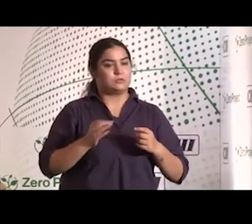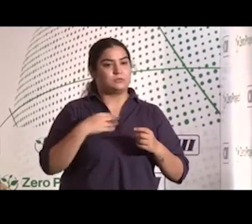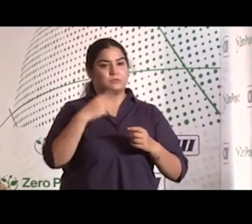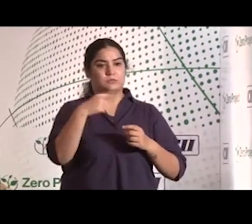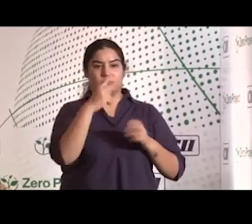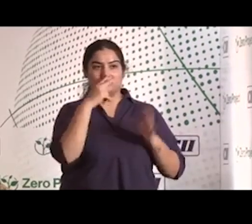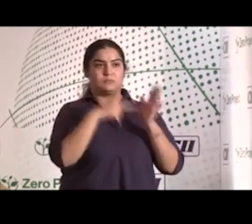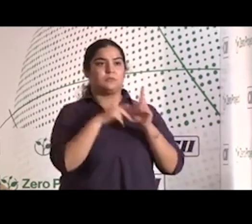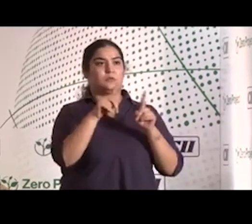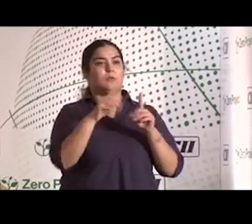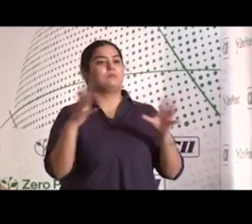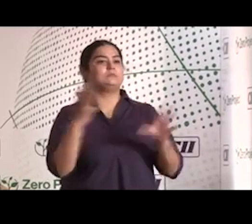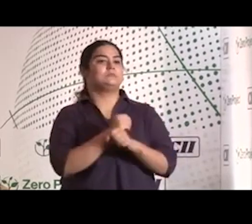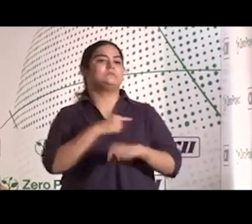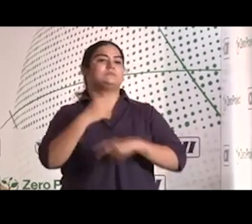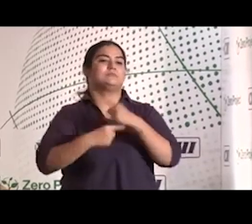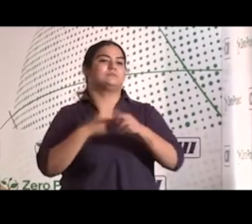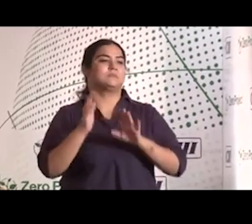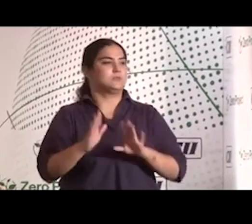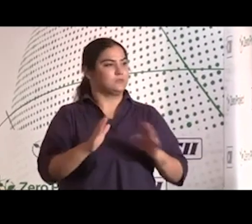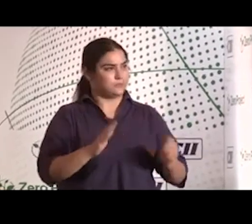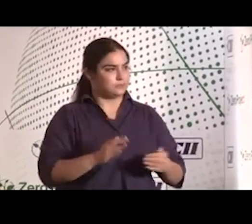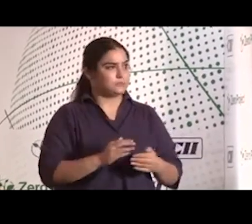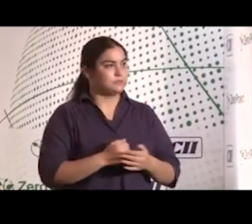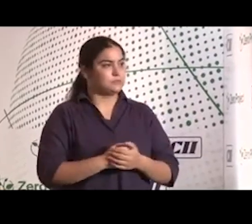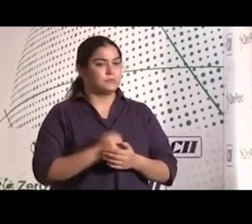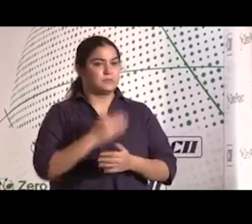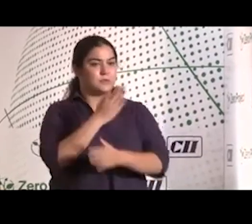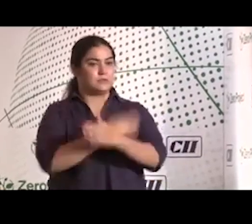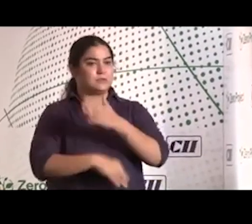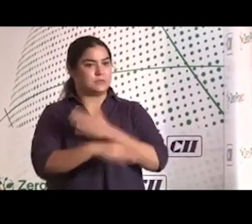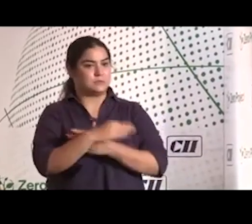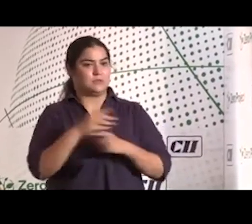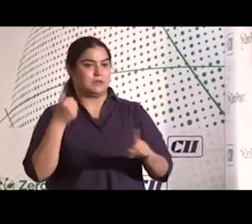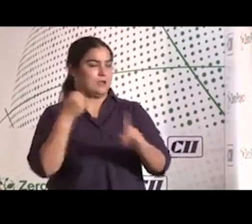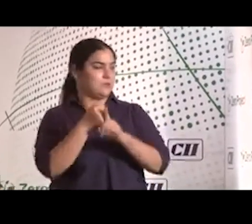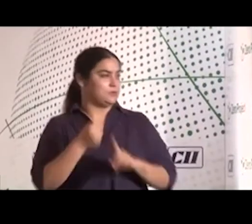even by the disability advocate and by the gender advocates